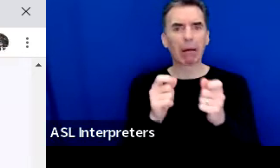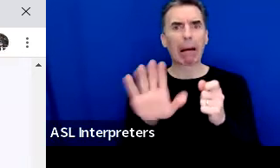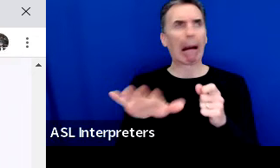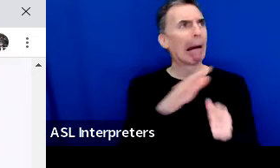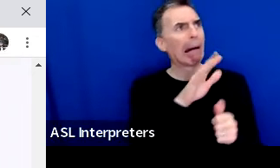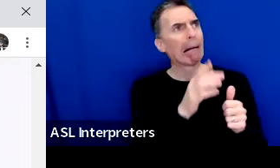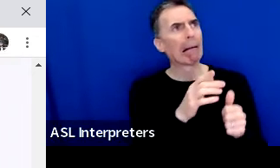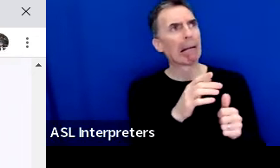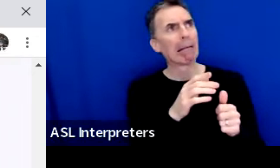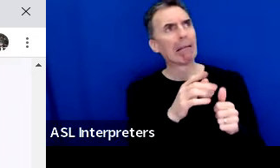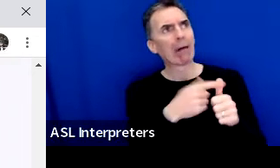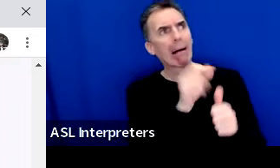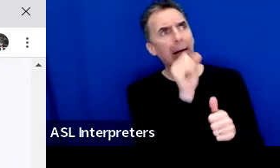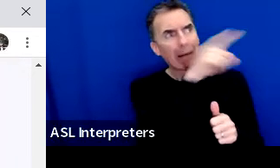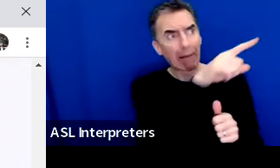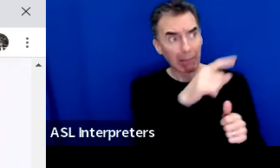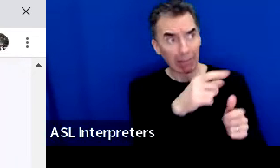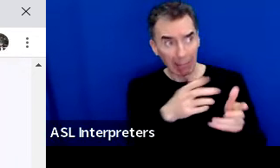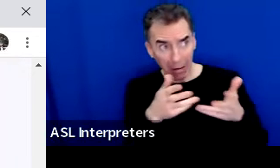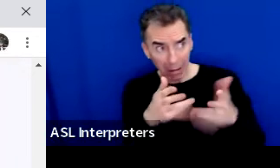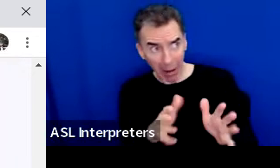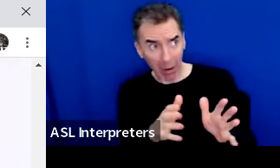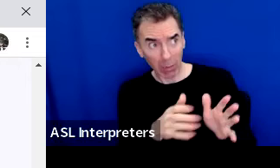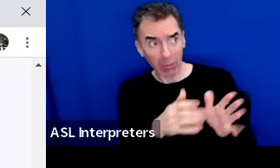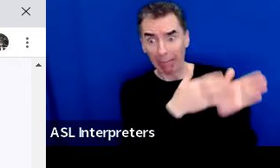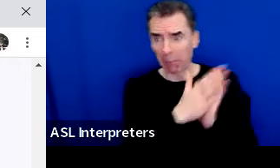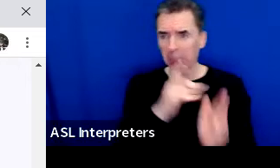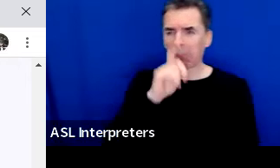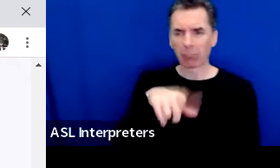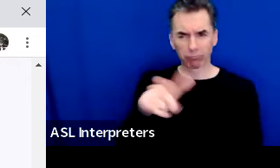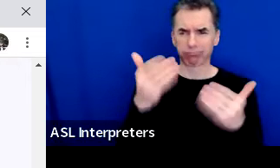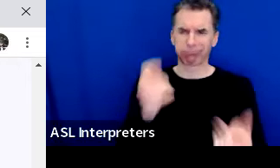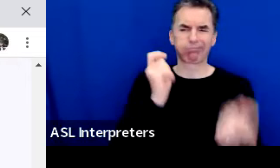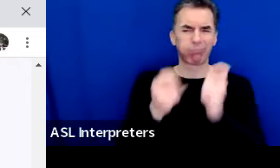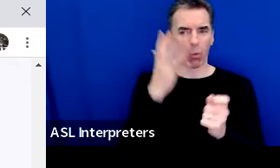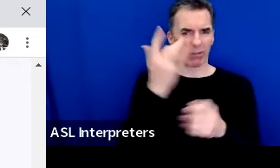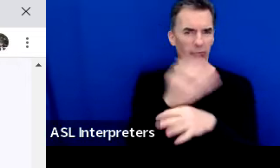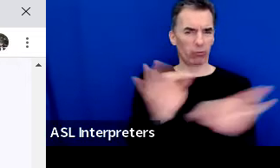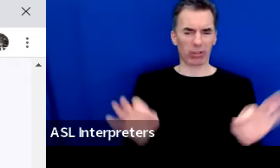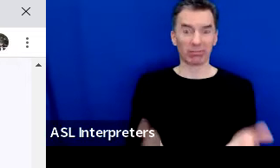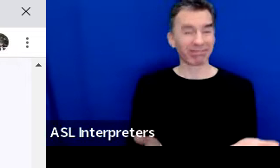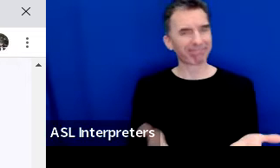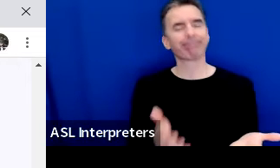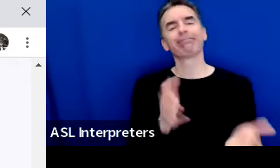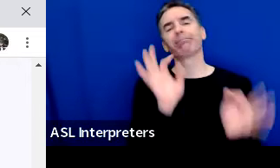You can just do it, OK. And it's wonderful. It's wonderful, so you can localize it for your needs in